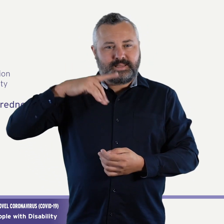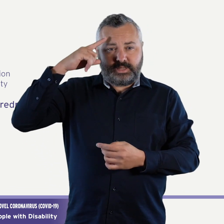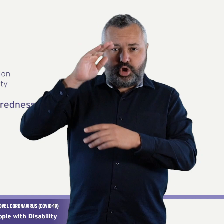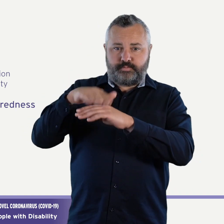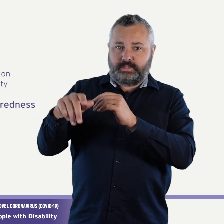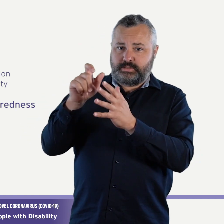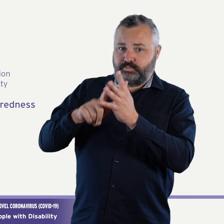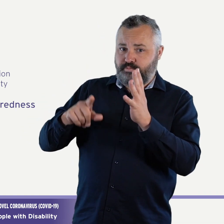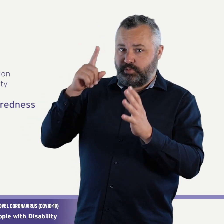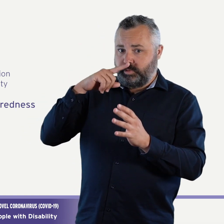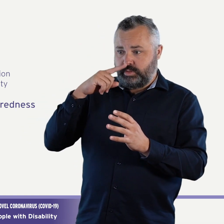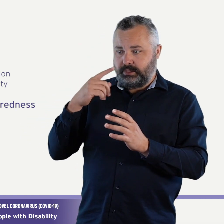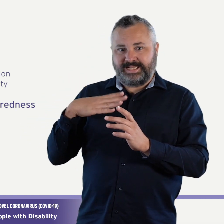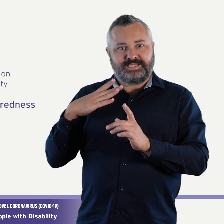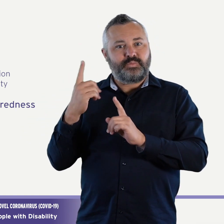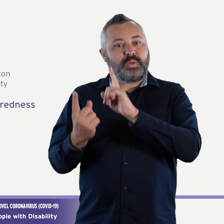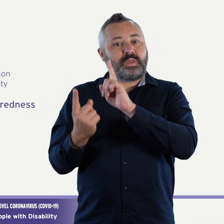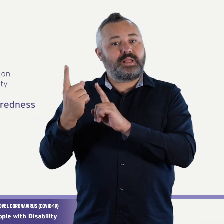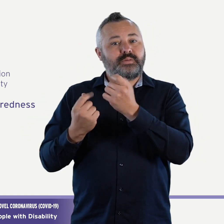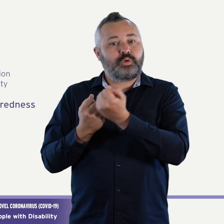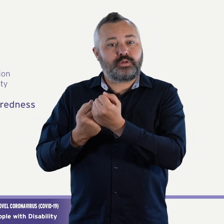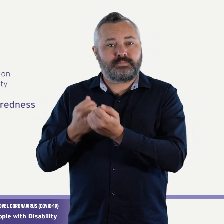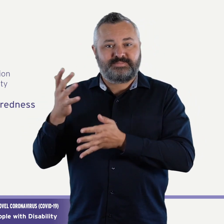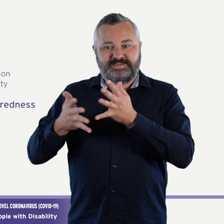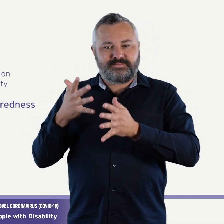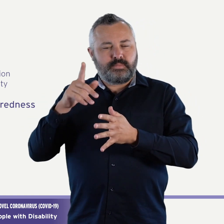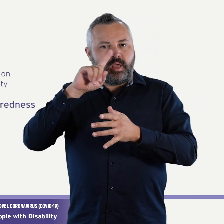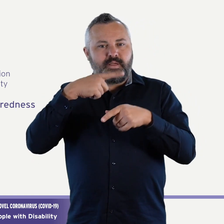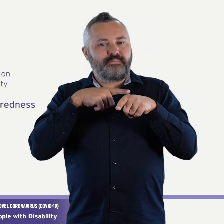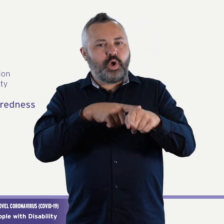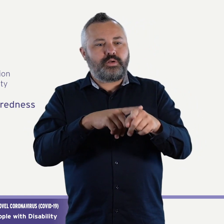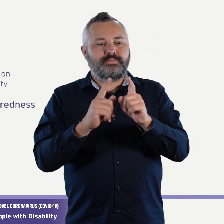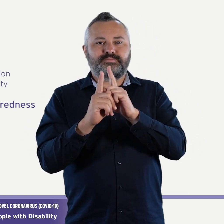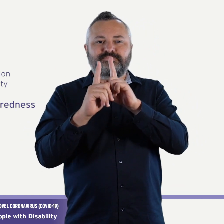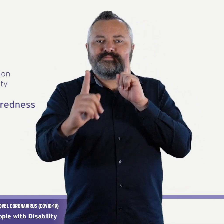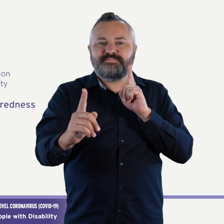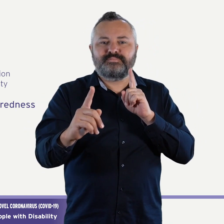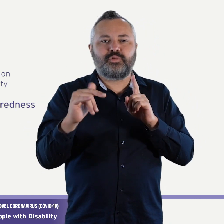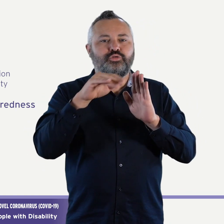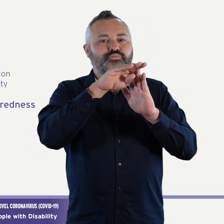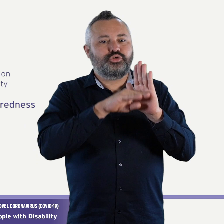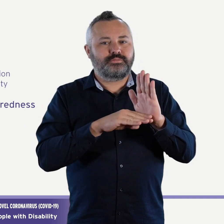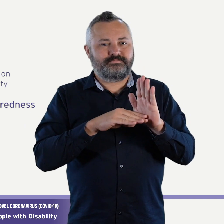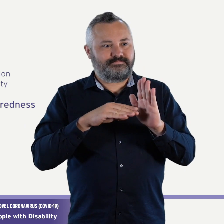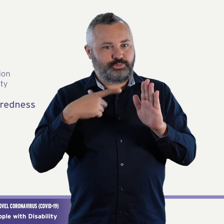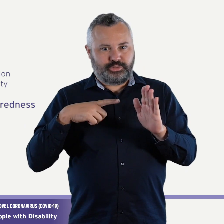This ensures people with disability, who require greater than 1:1 ratio of support in the community, can be safely supported by support workers & family carers